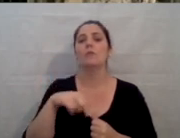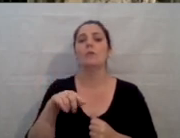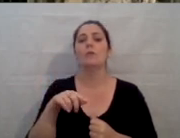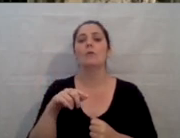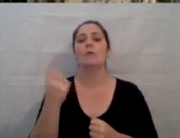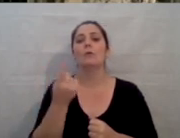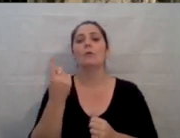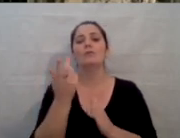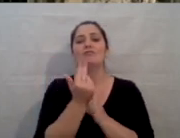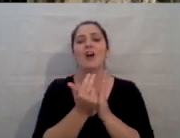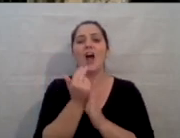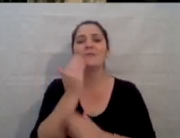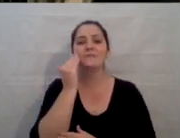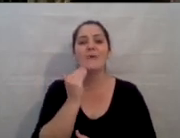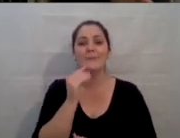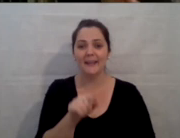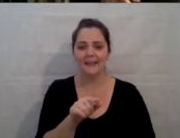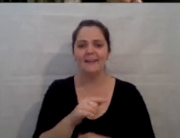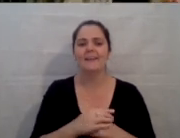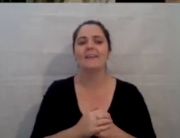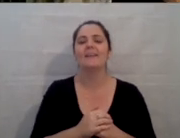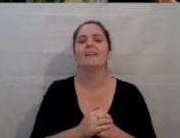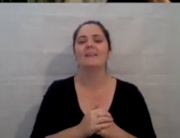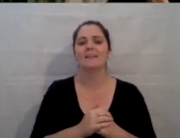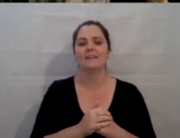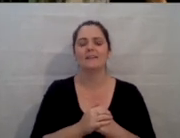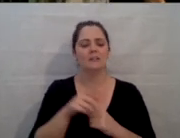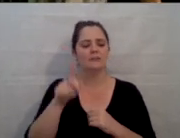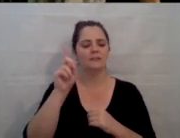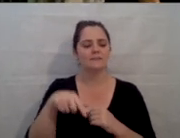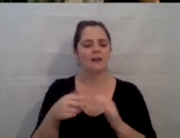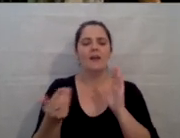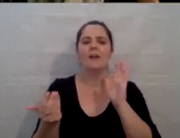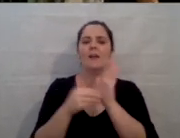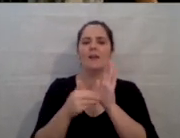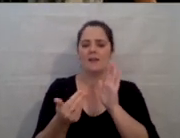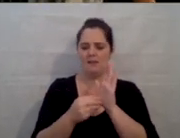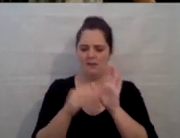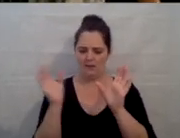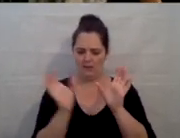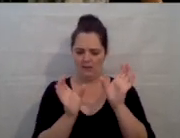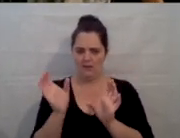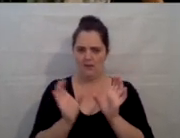Rachel, as you start to put her together and you start to think about the bulk of that arm,